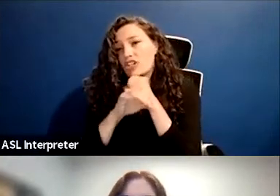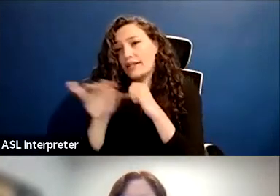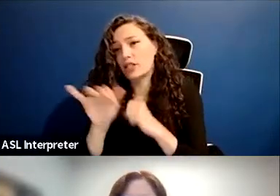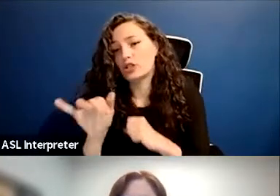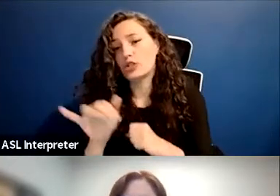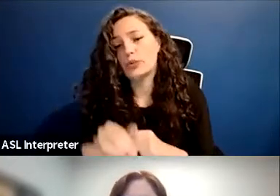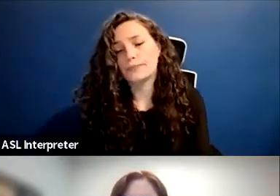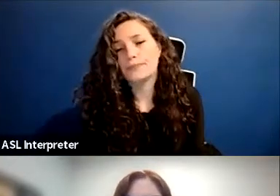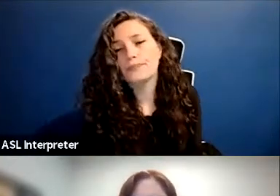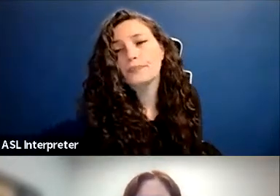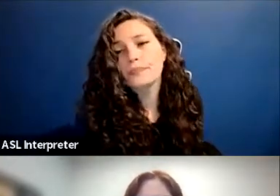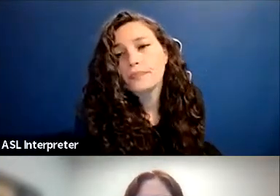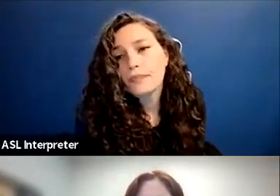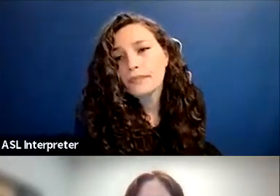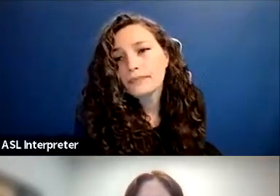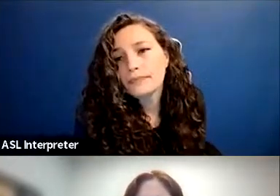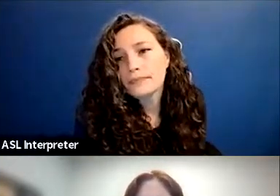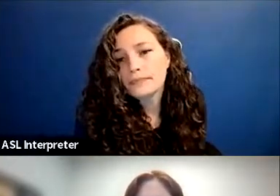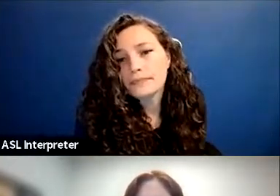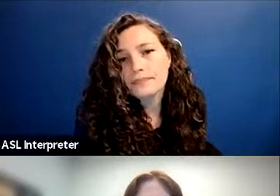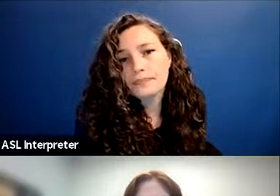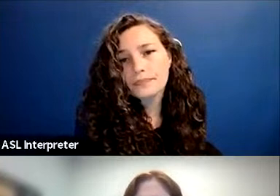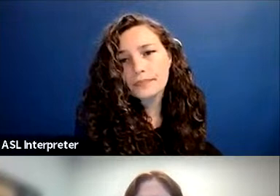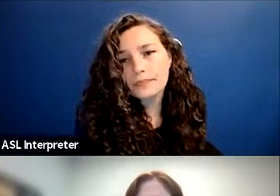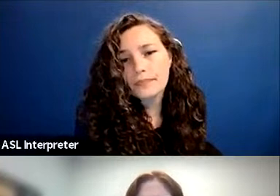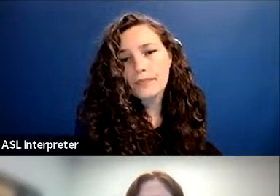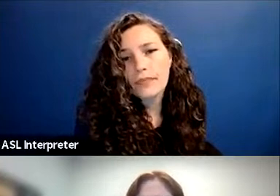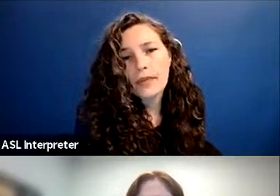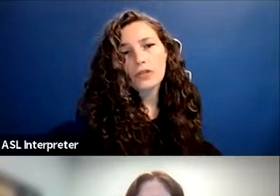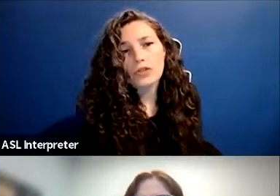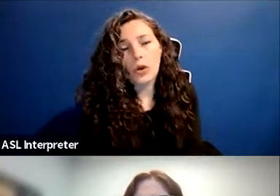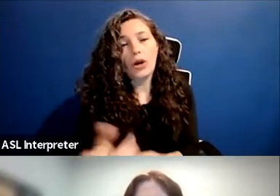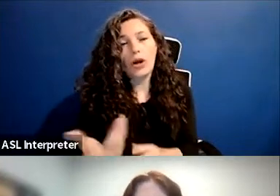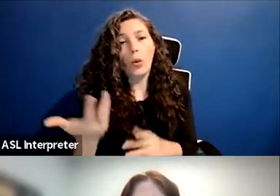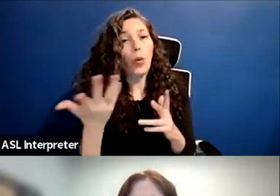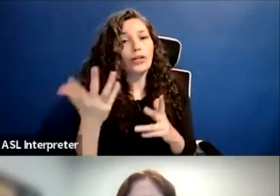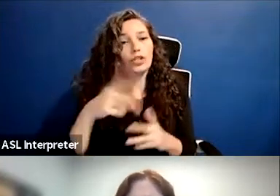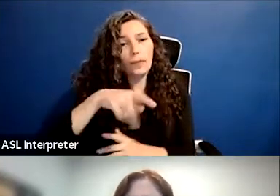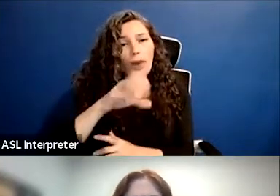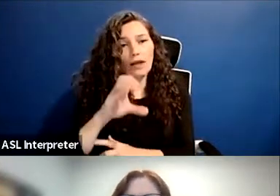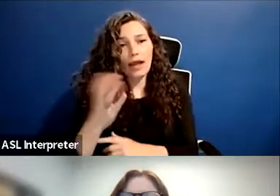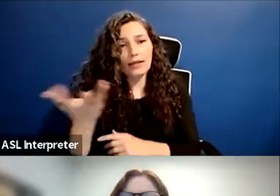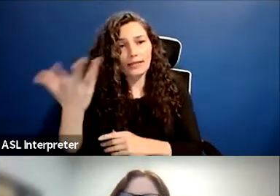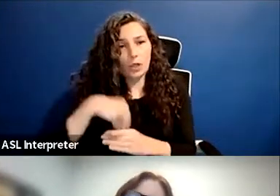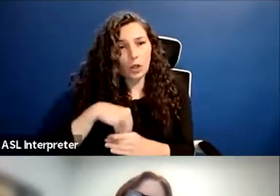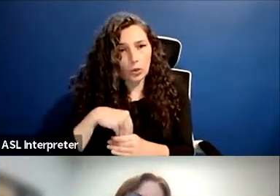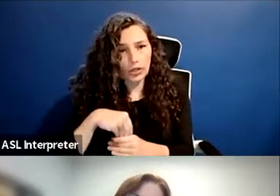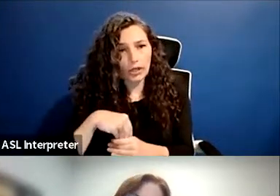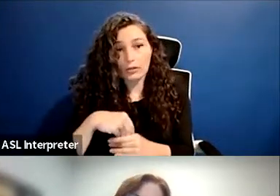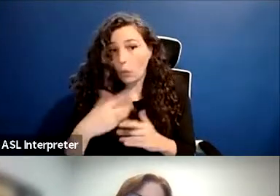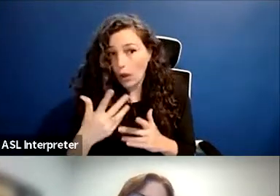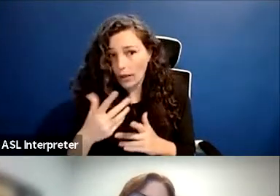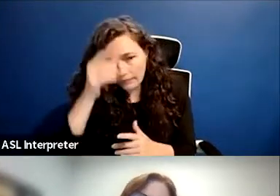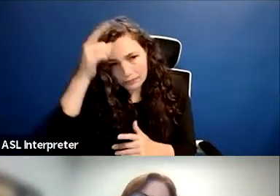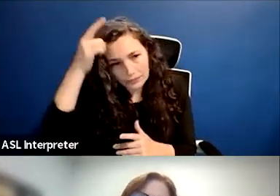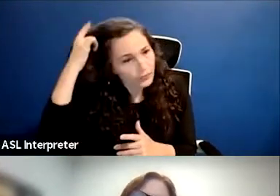Coverage of your podcast under these new podcast agreements includes terms that allow